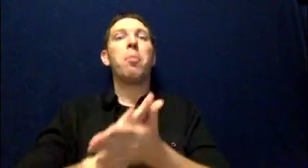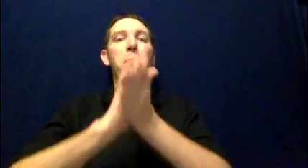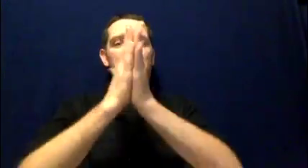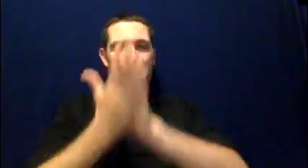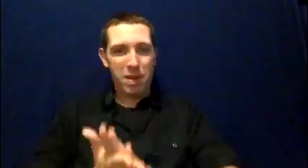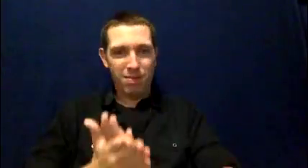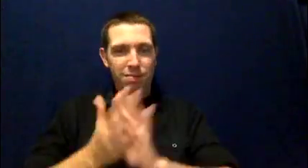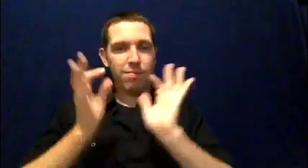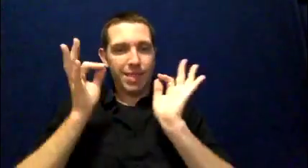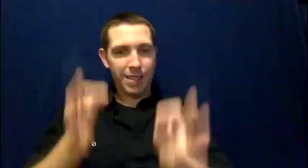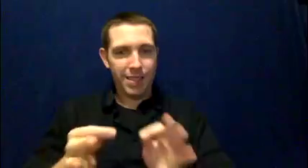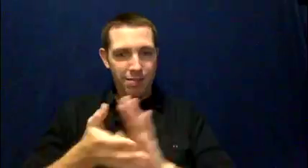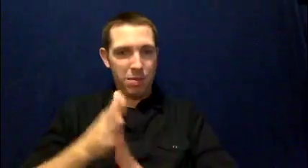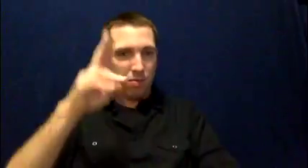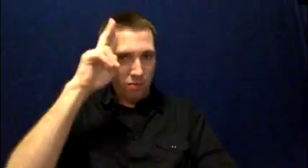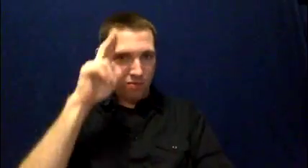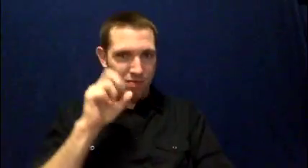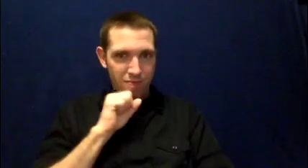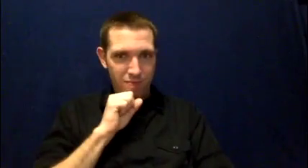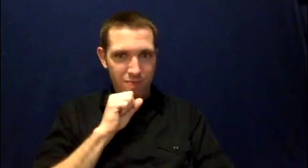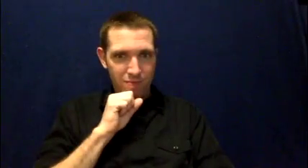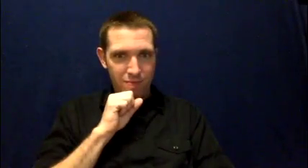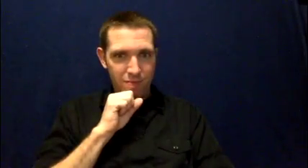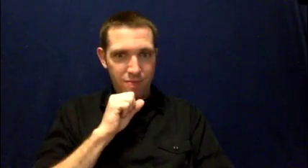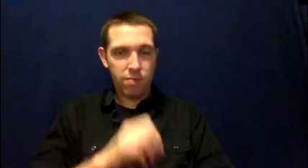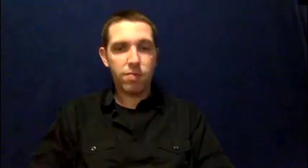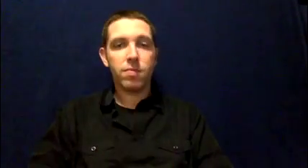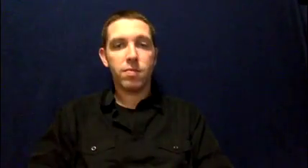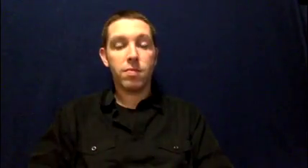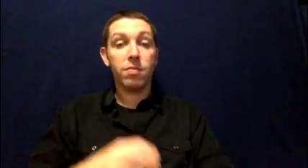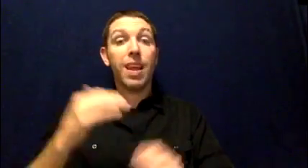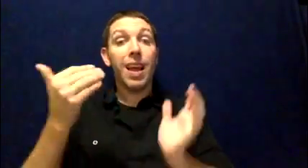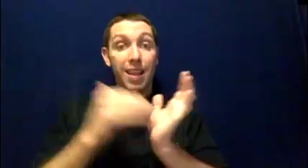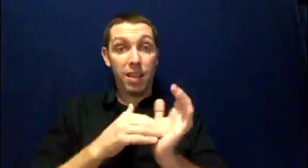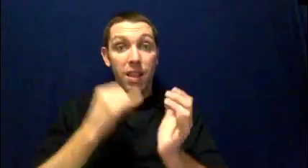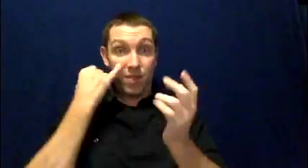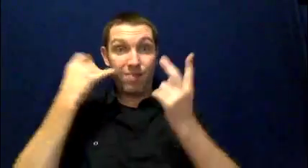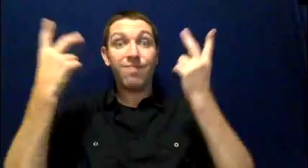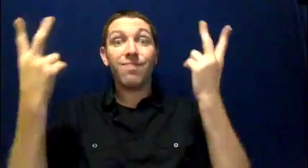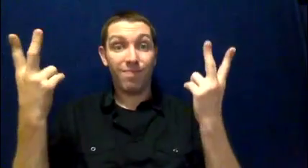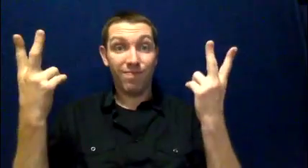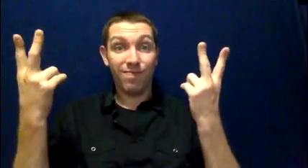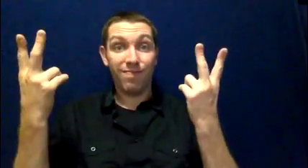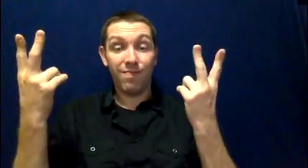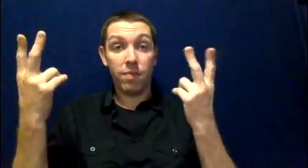that child will have Usher syndrome. Now, another possibility could be